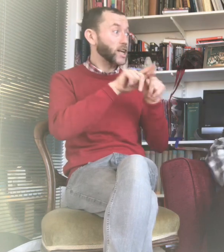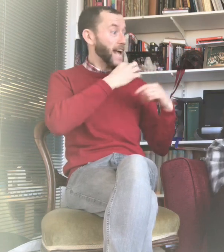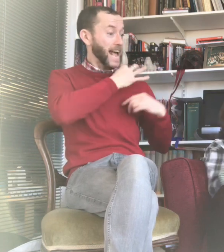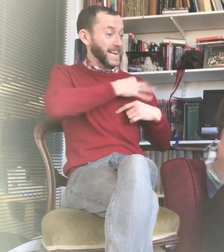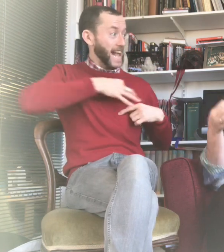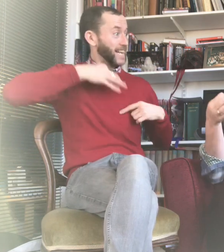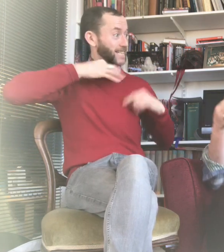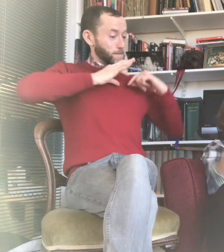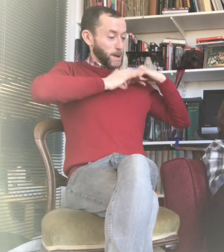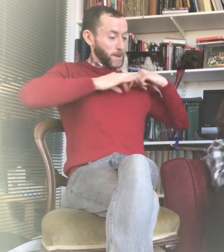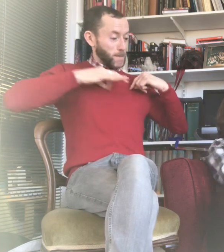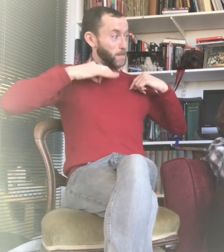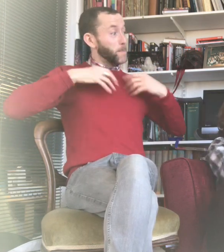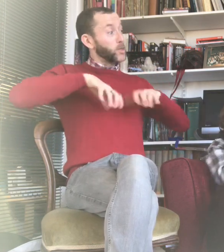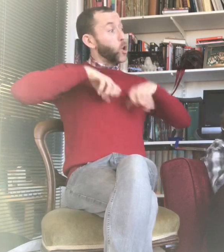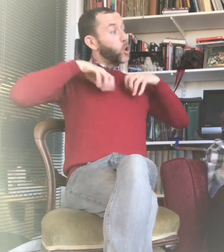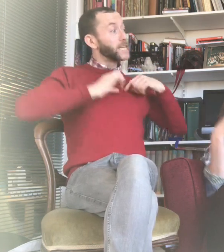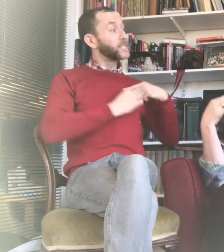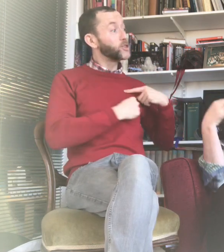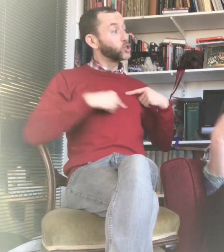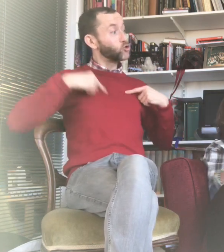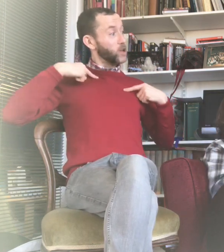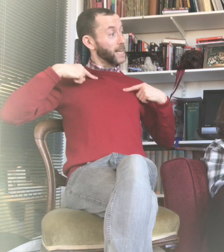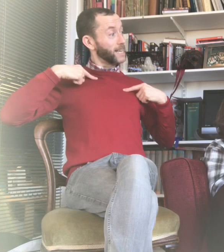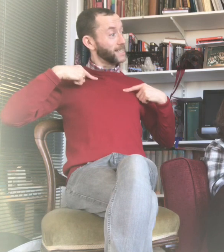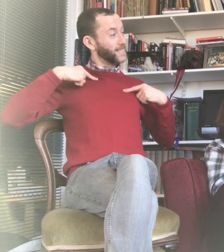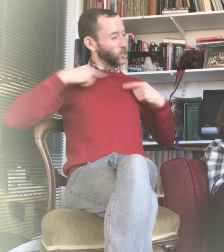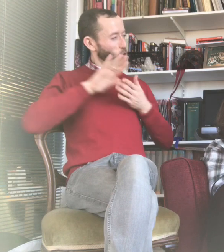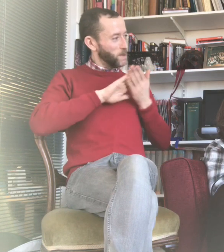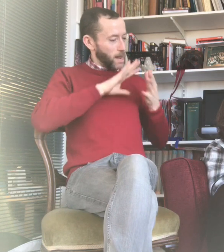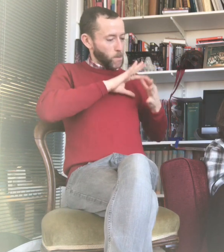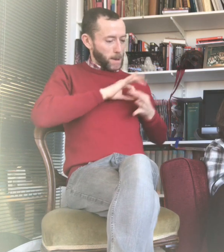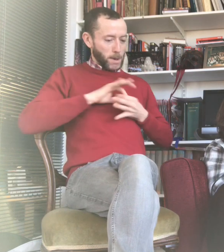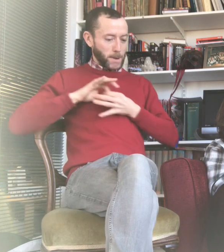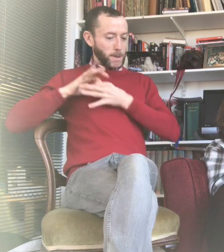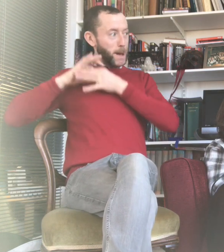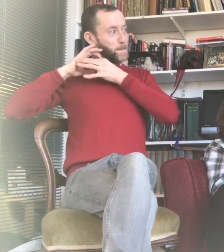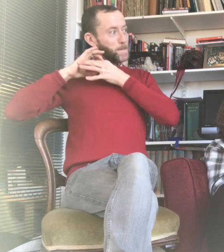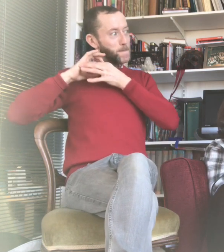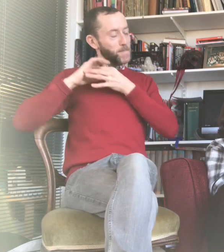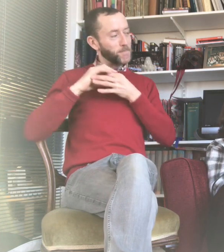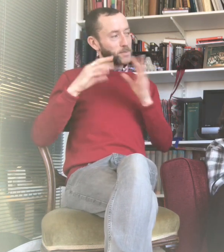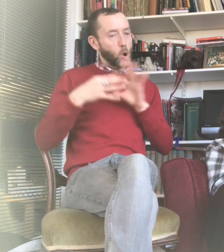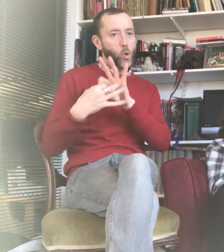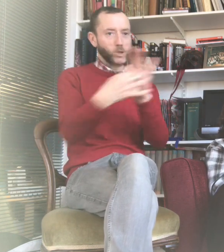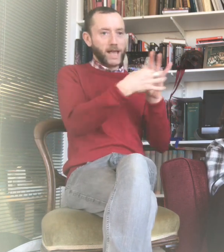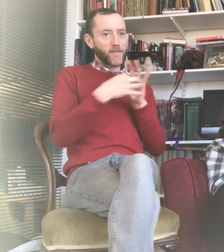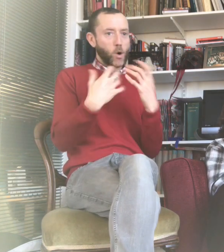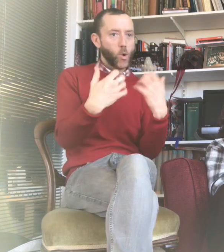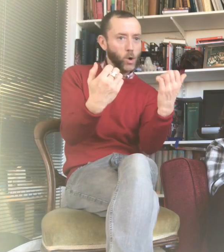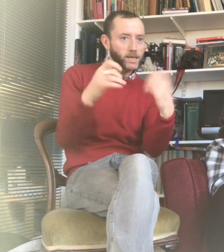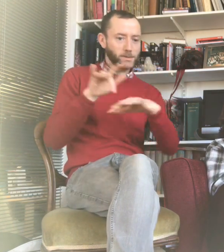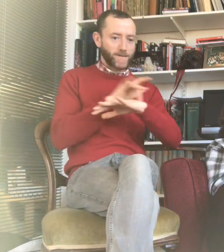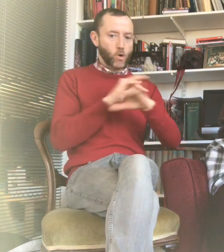audience is the string that turns it into a necklace. I think that was the